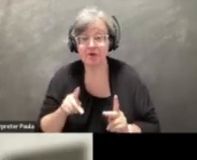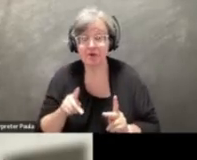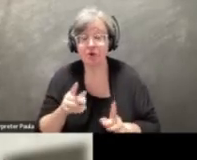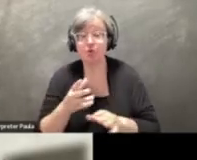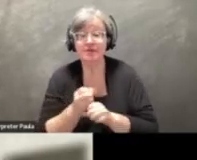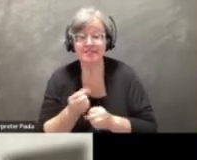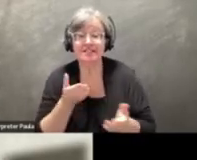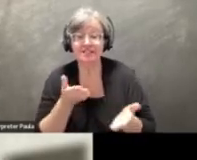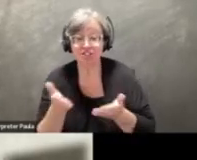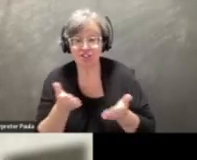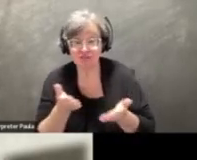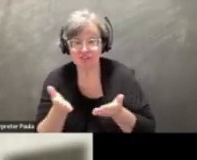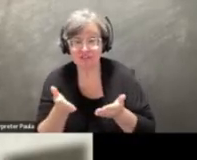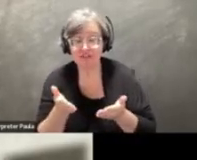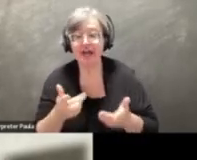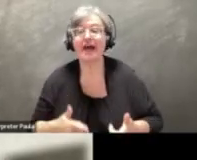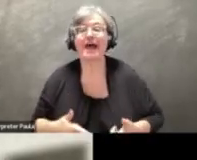services and living this reality